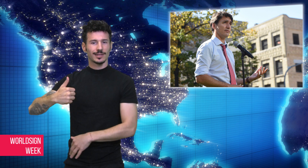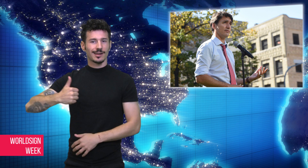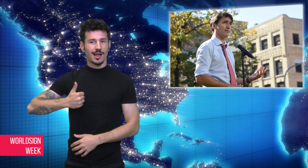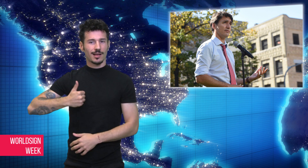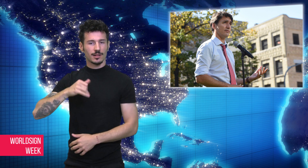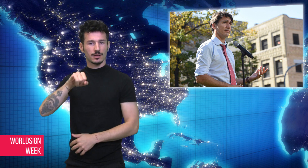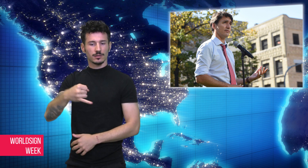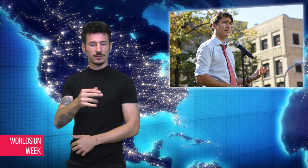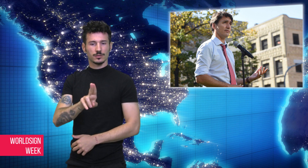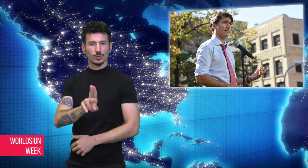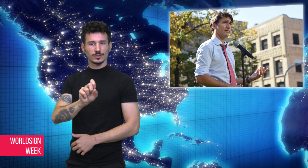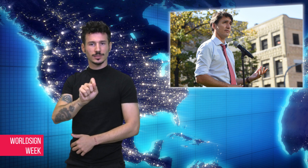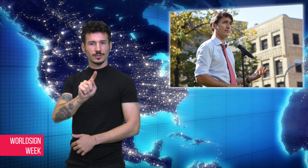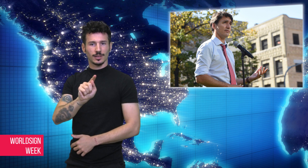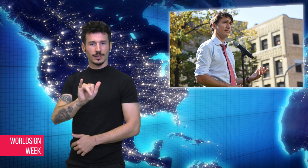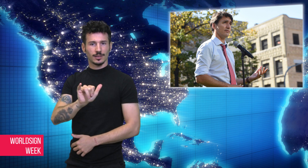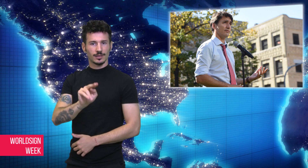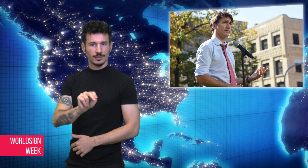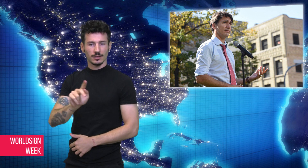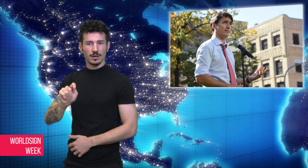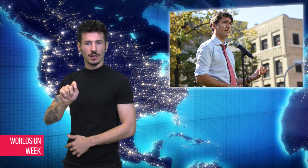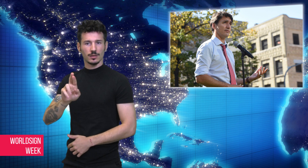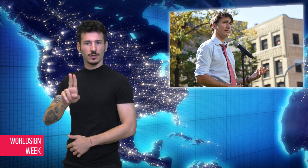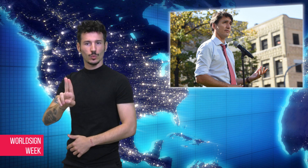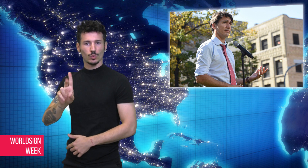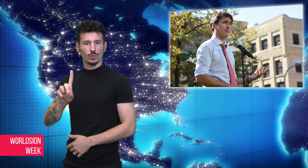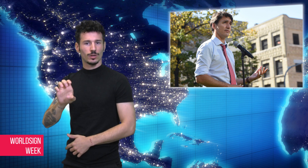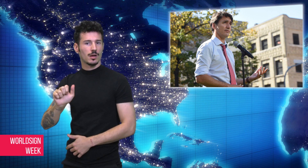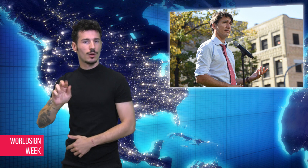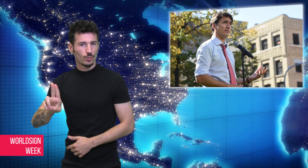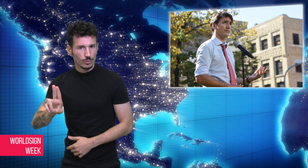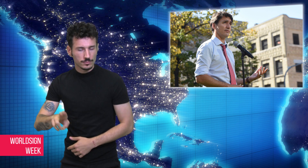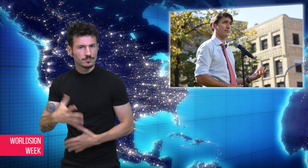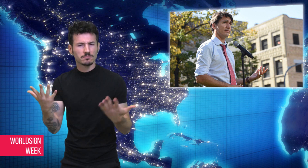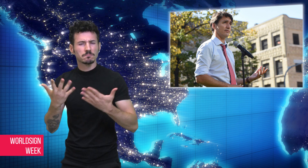week for the Canadian prime minister Justin Trudeau.